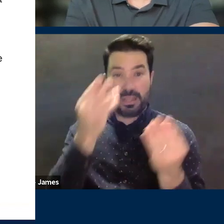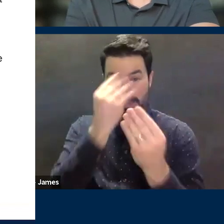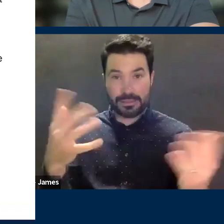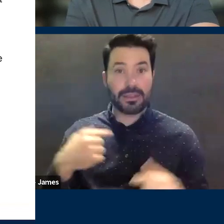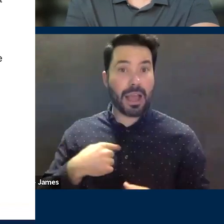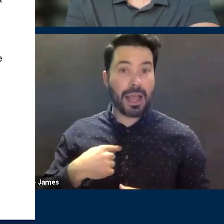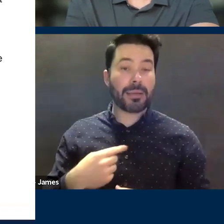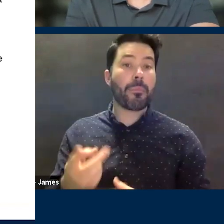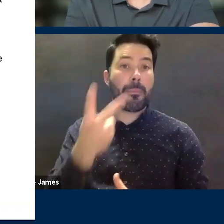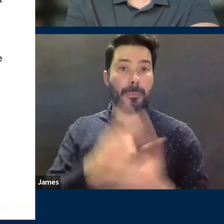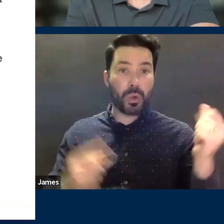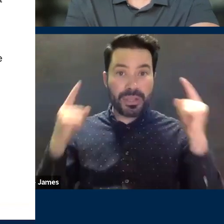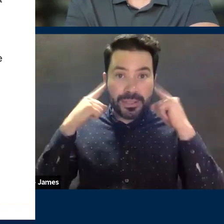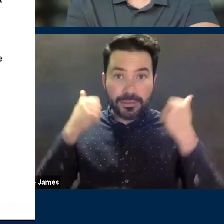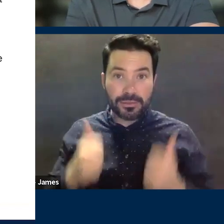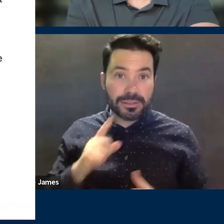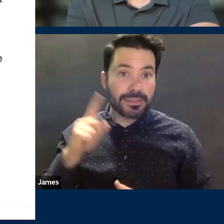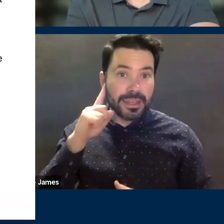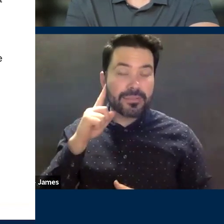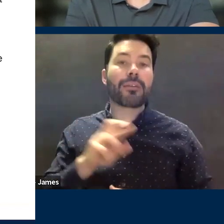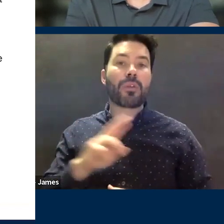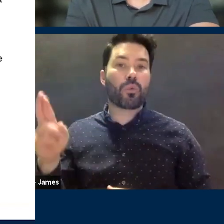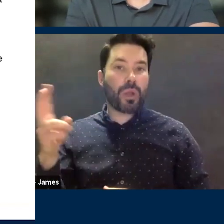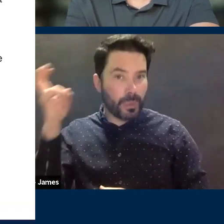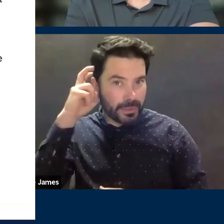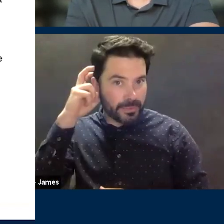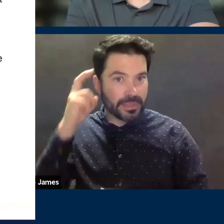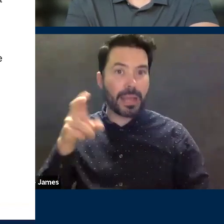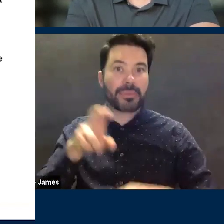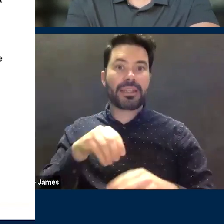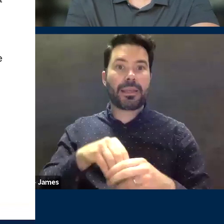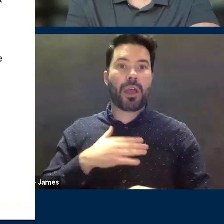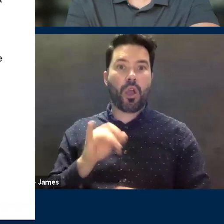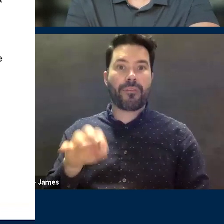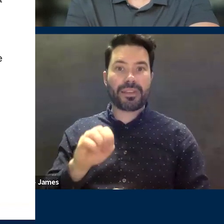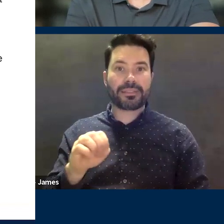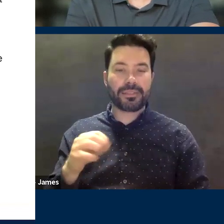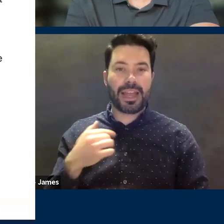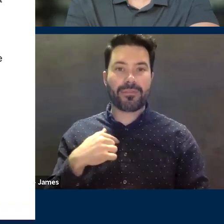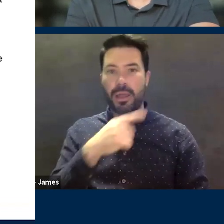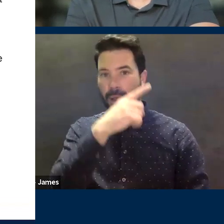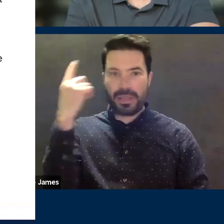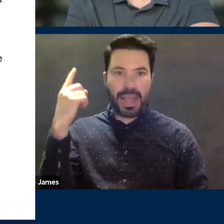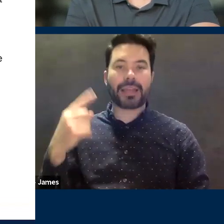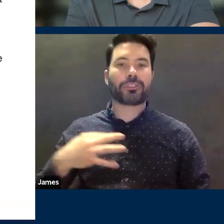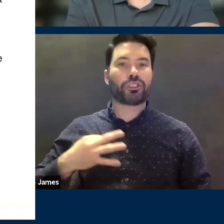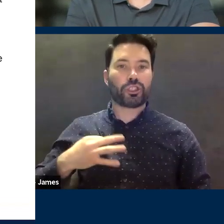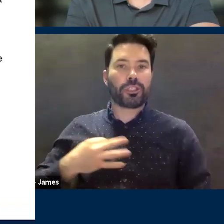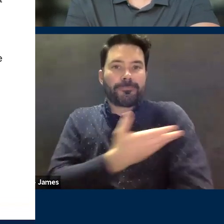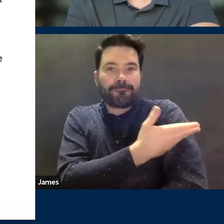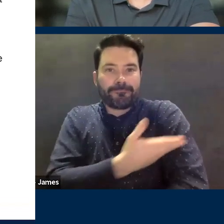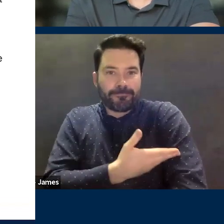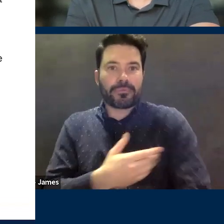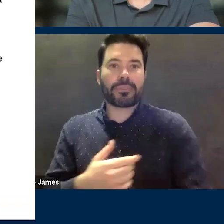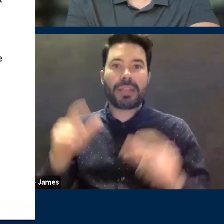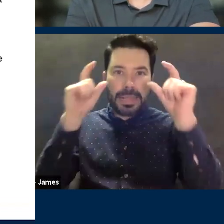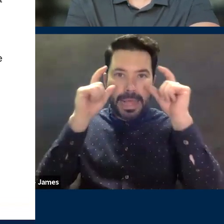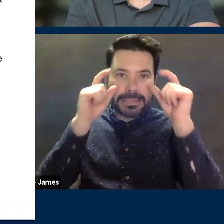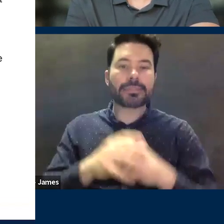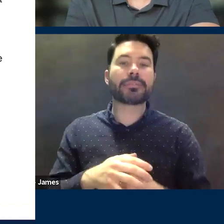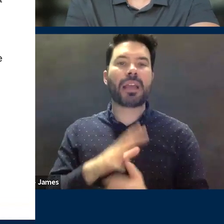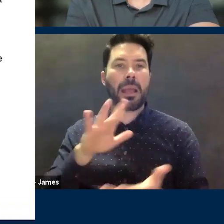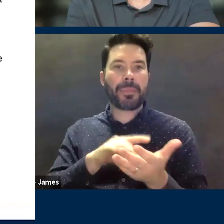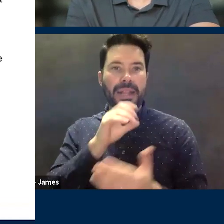and wear a cochlear implant in my right side. I'm sitting in my office. I have a black short sleeve shirt and wearing glasses and a middle age white male.